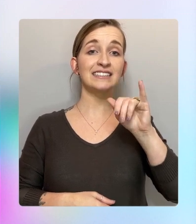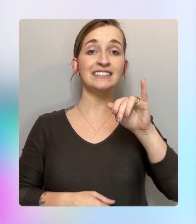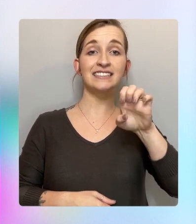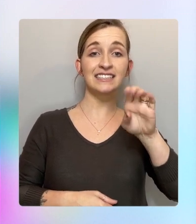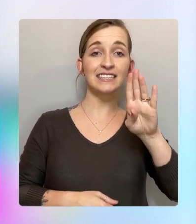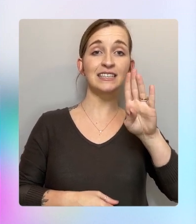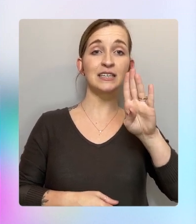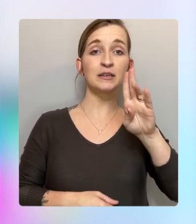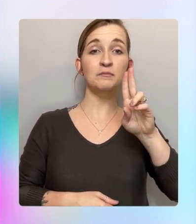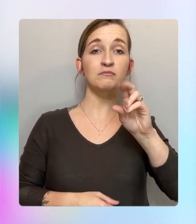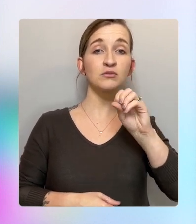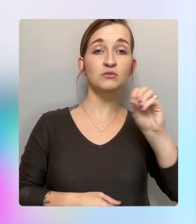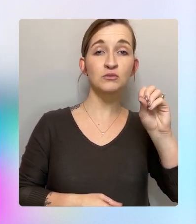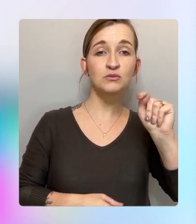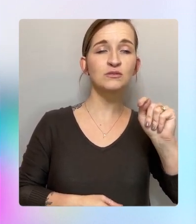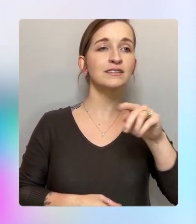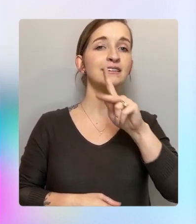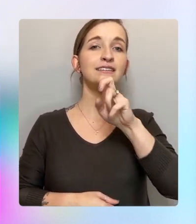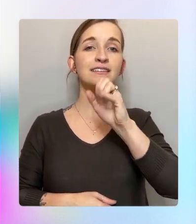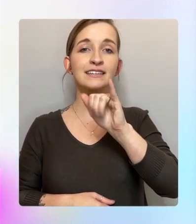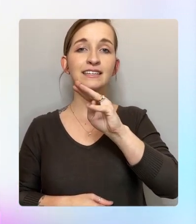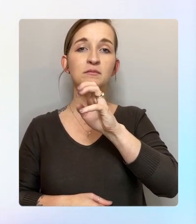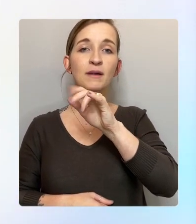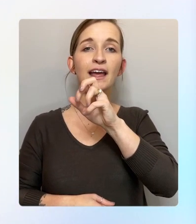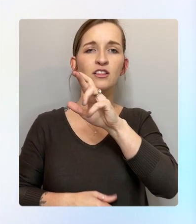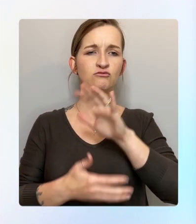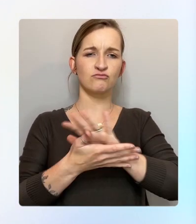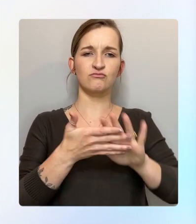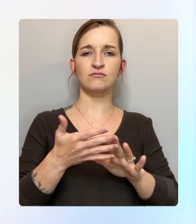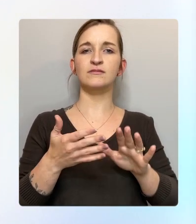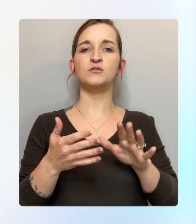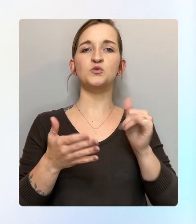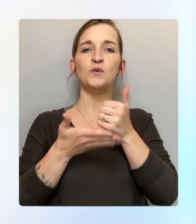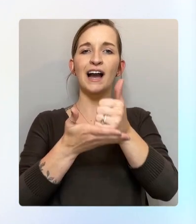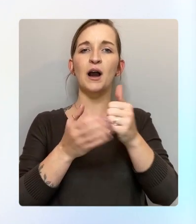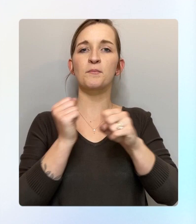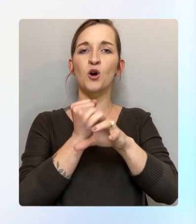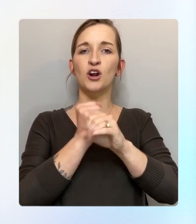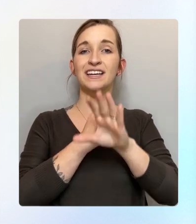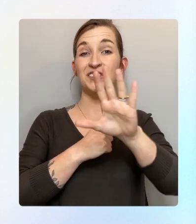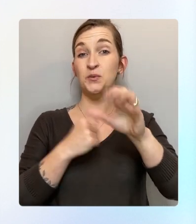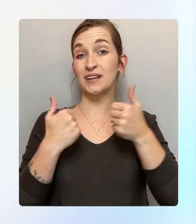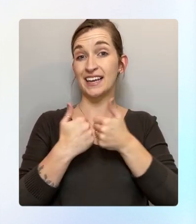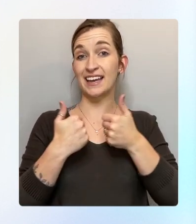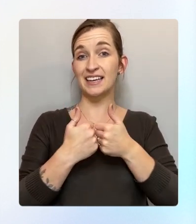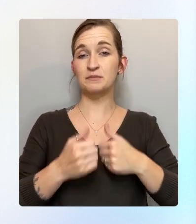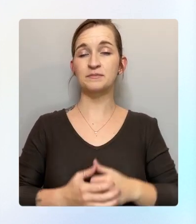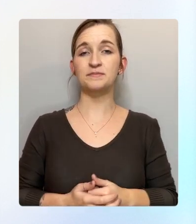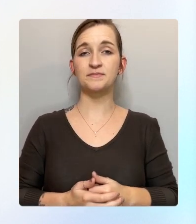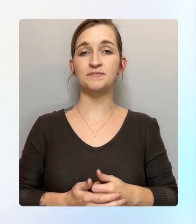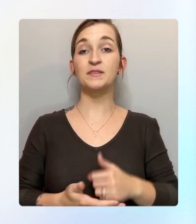to help market your games. When it comes to partnering with content creators and influencers, look for creators that cater